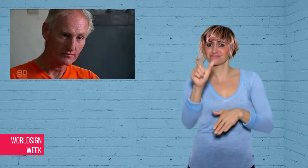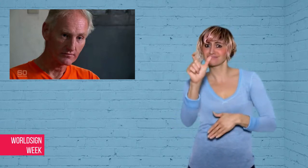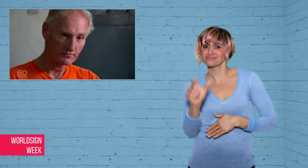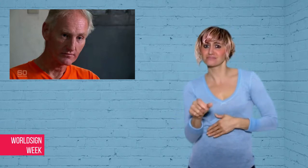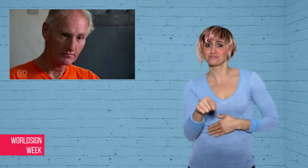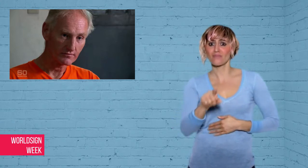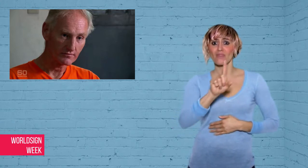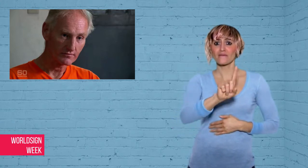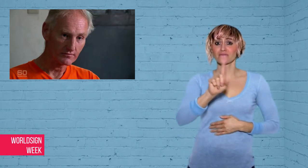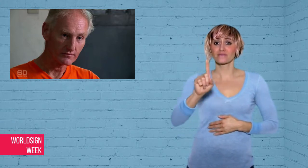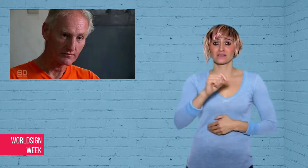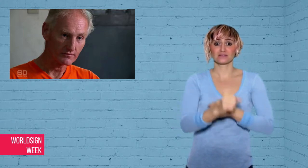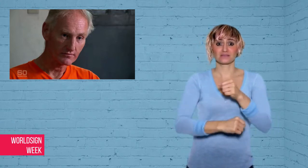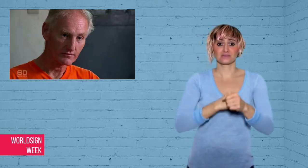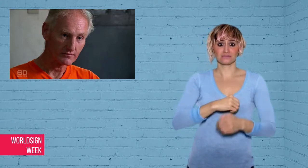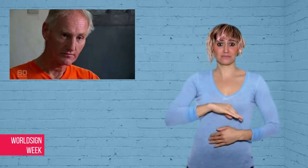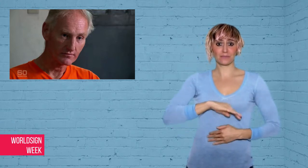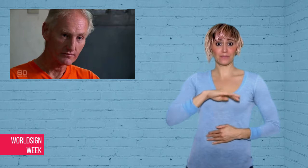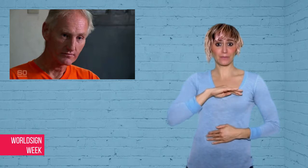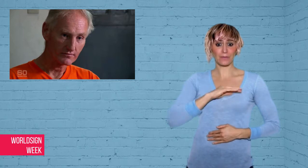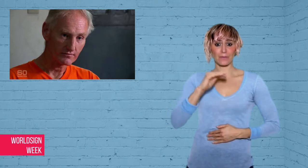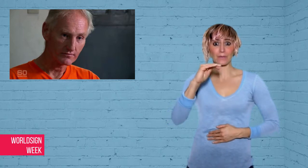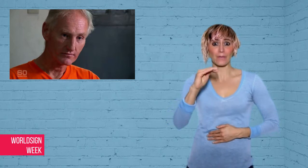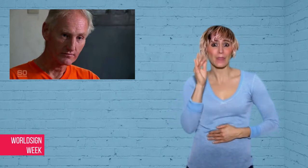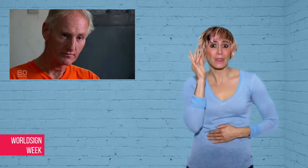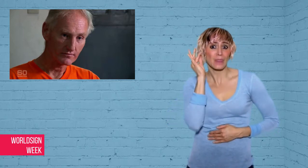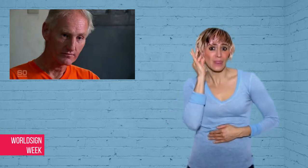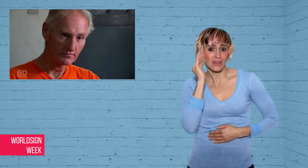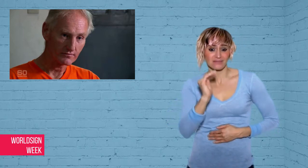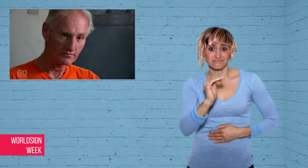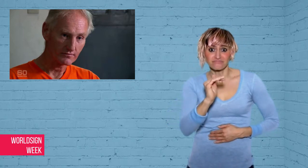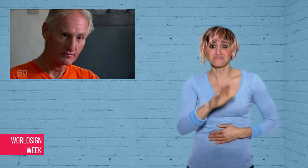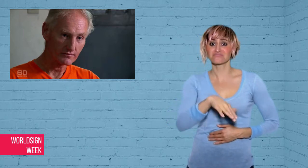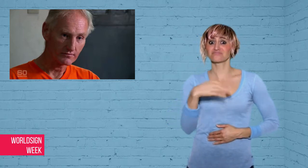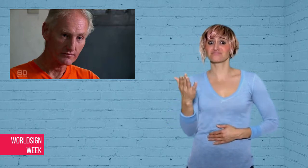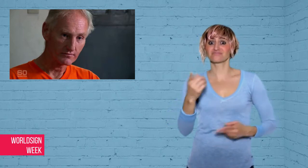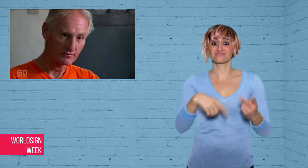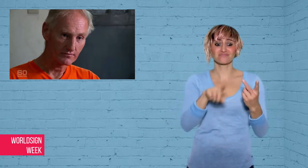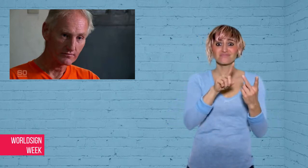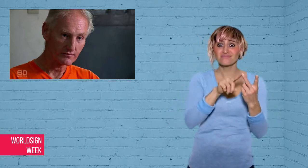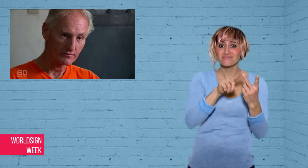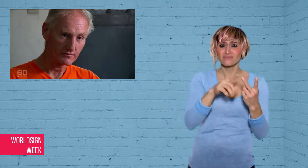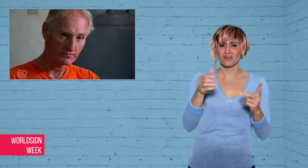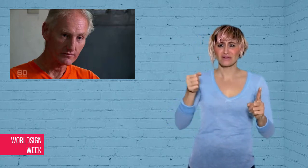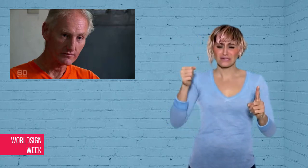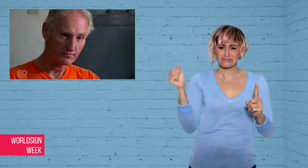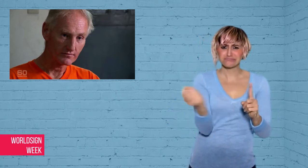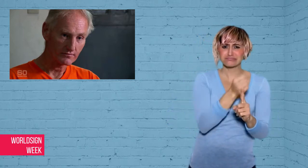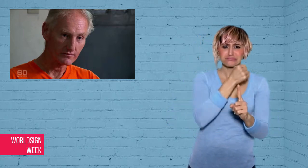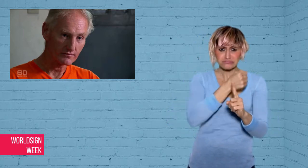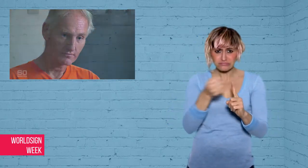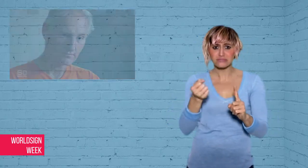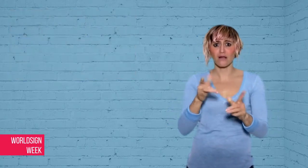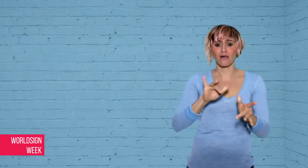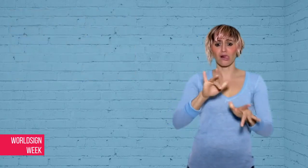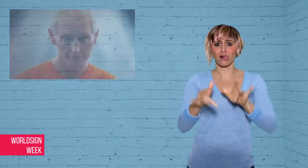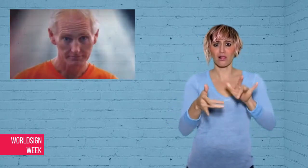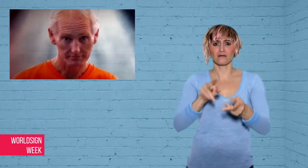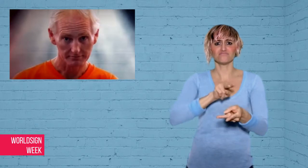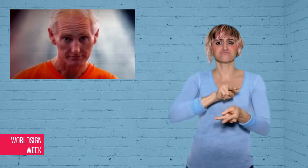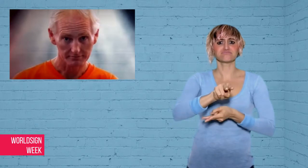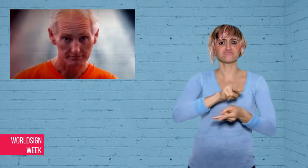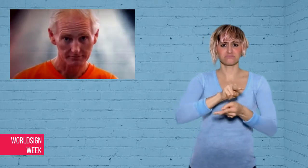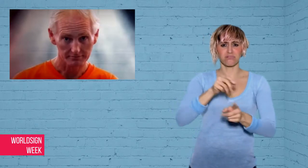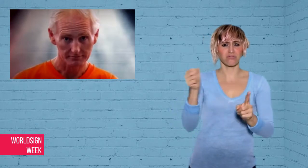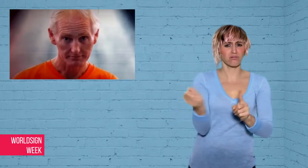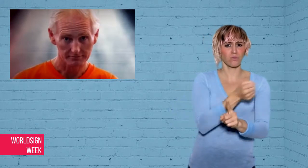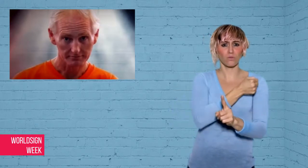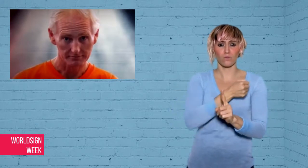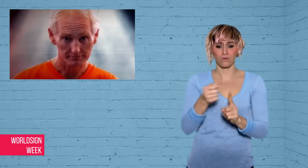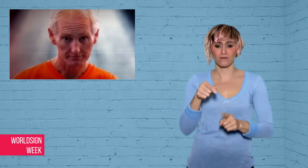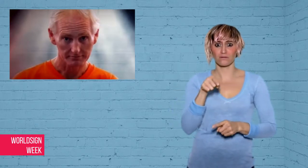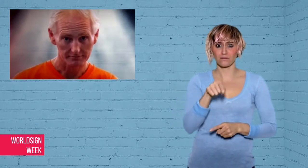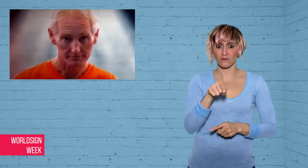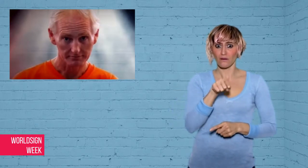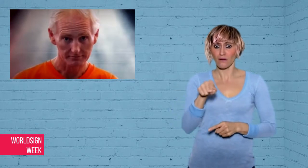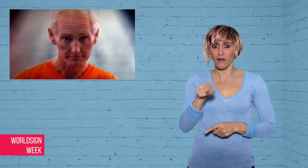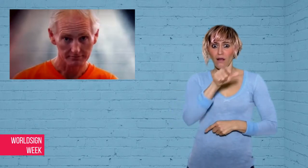of an 11-year-old girl, the torture and sexual